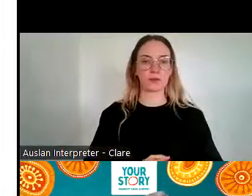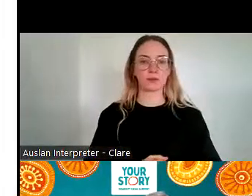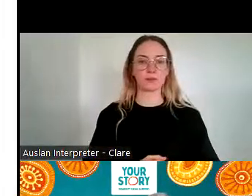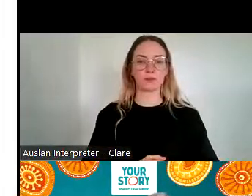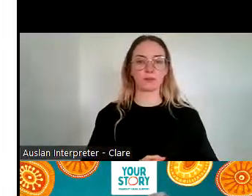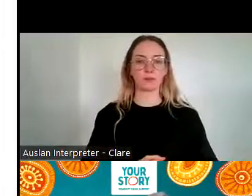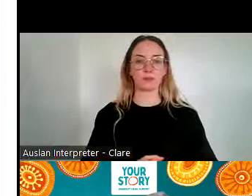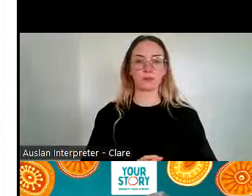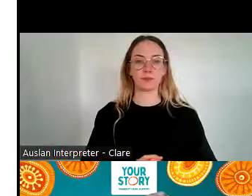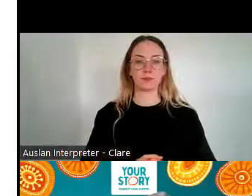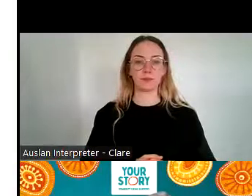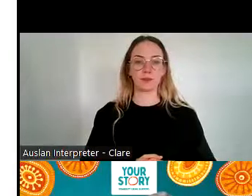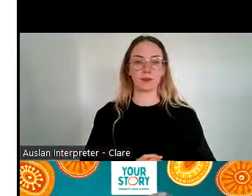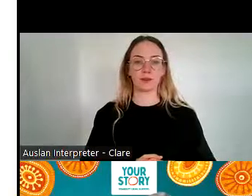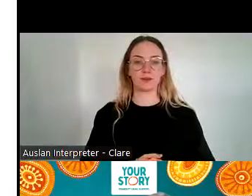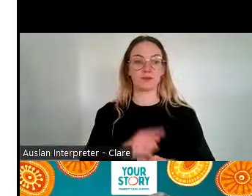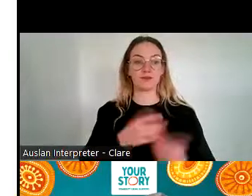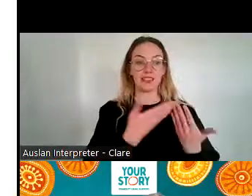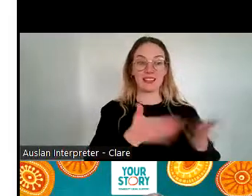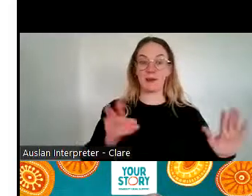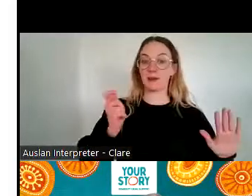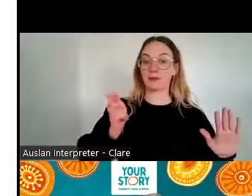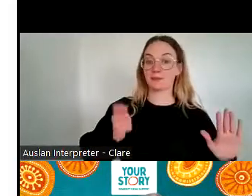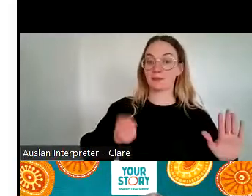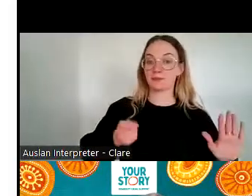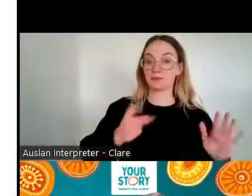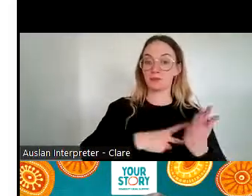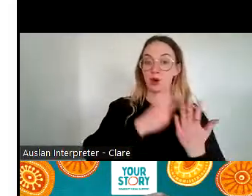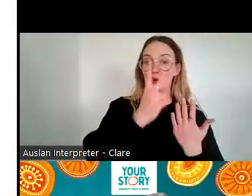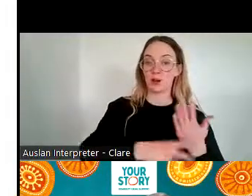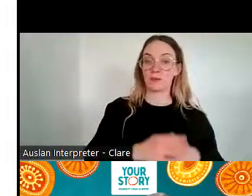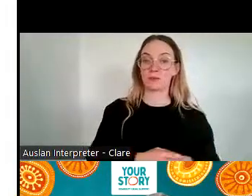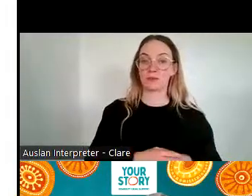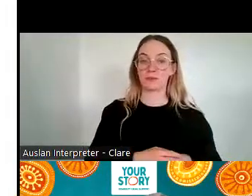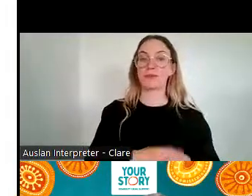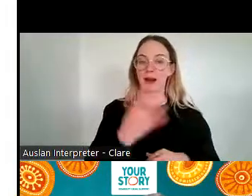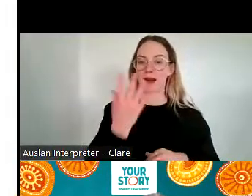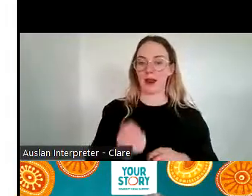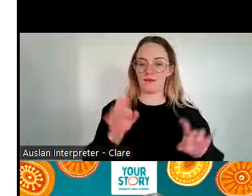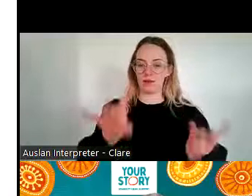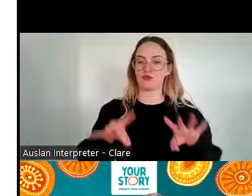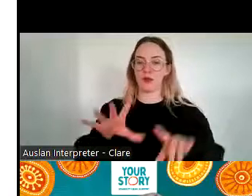its public hearing program which has been conducted throughout the country. The Royal